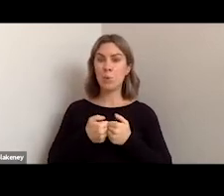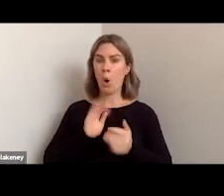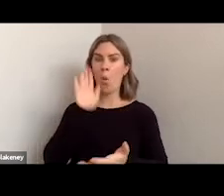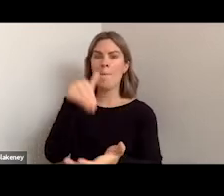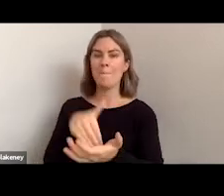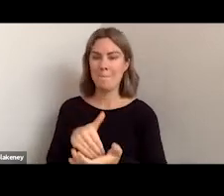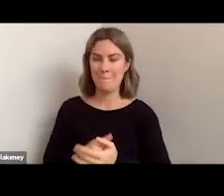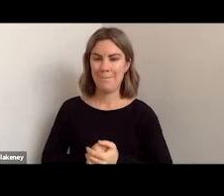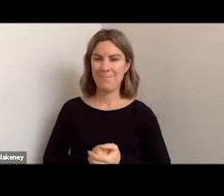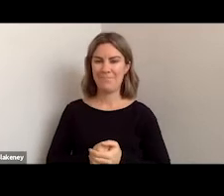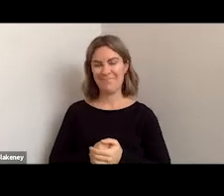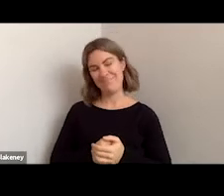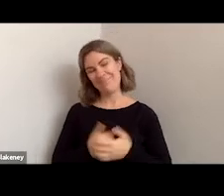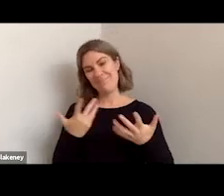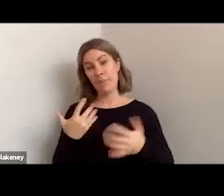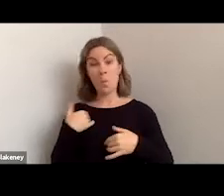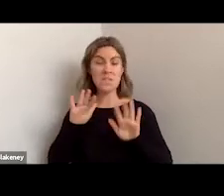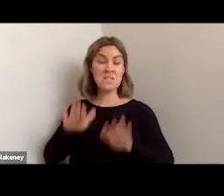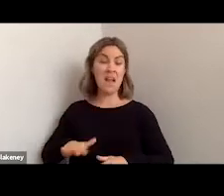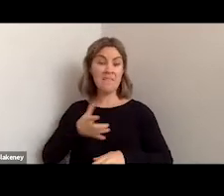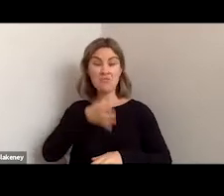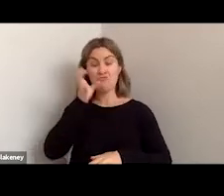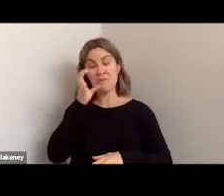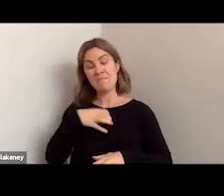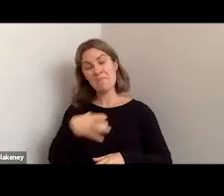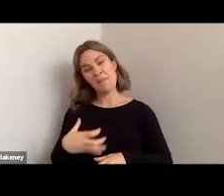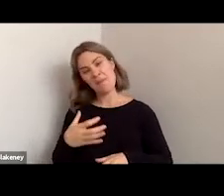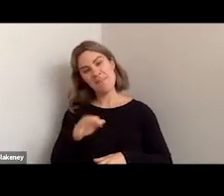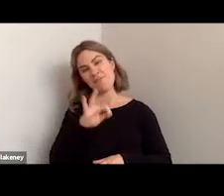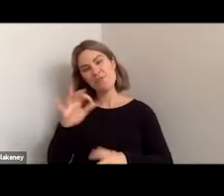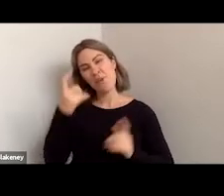Where's the party." You don't have to laugh at my jokes. I'll do it on my own.